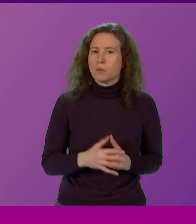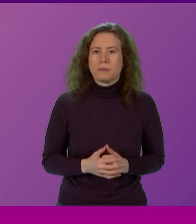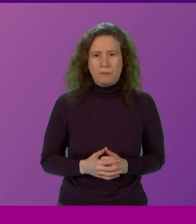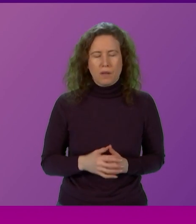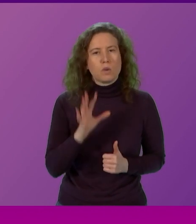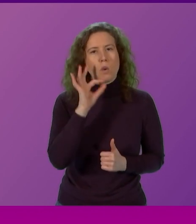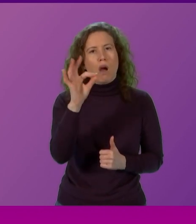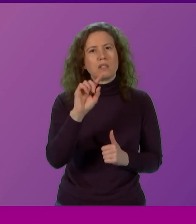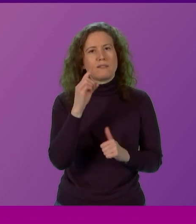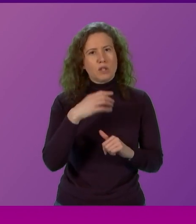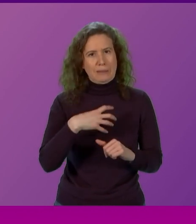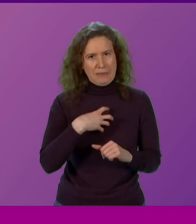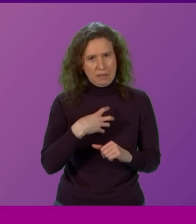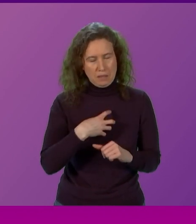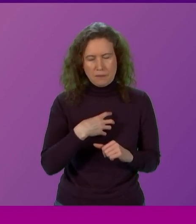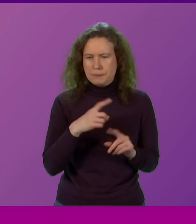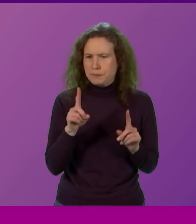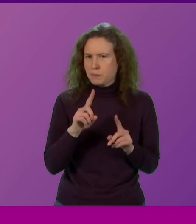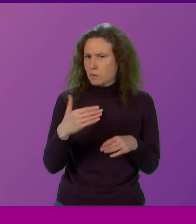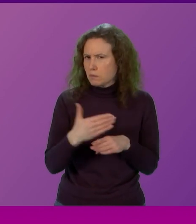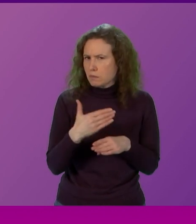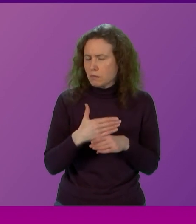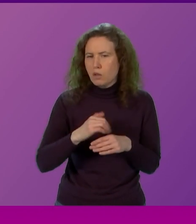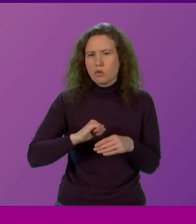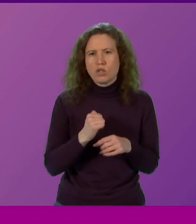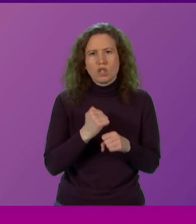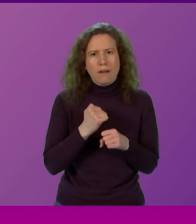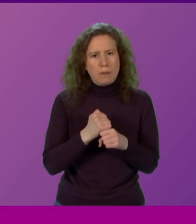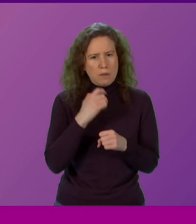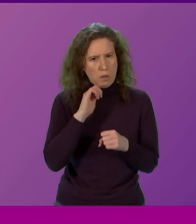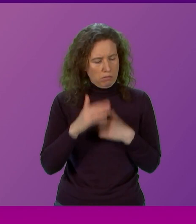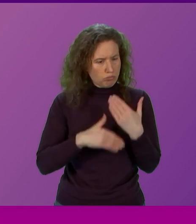To ask the First Minister what action the Scottish Government is taking, in light of